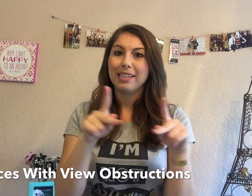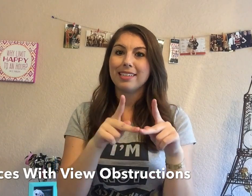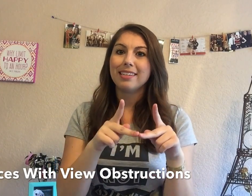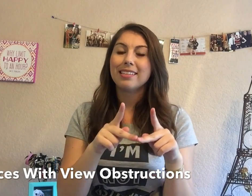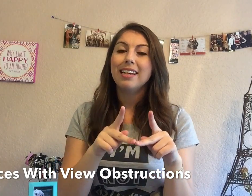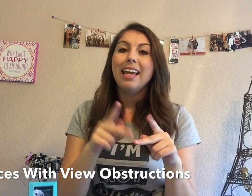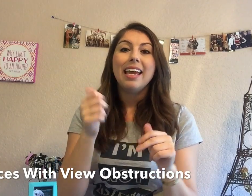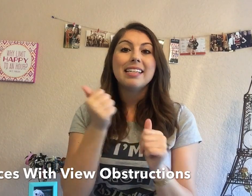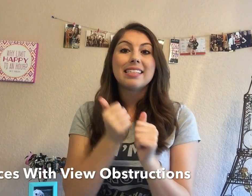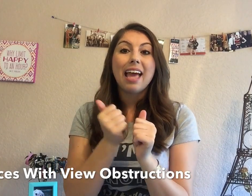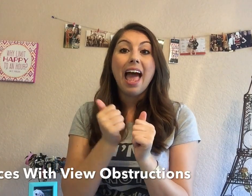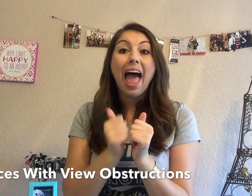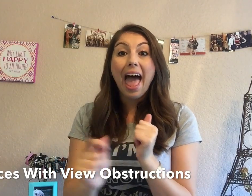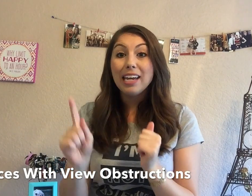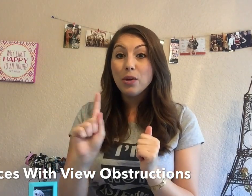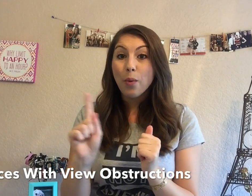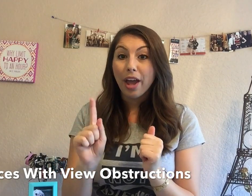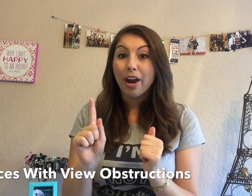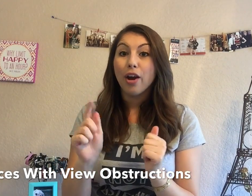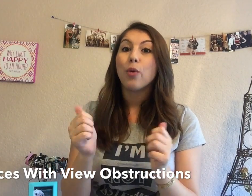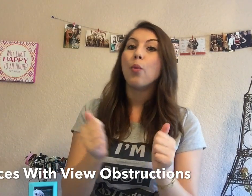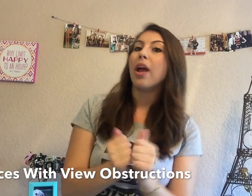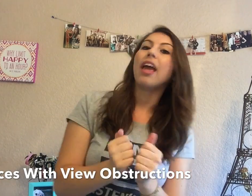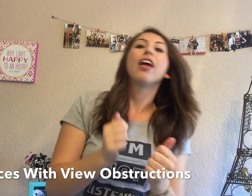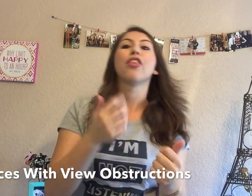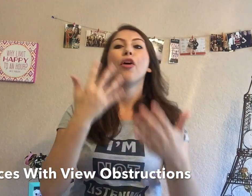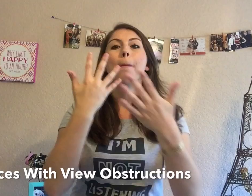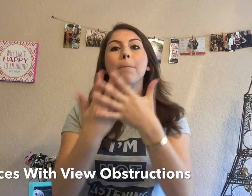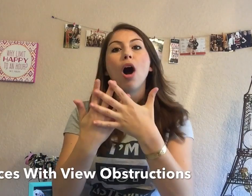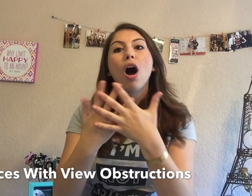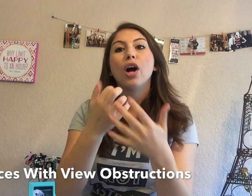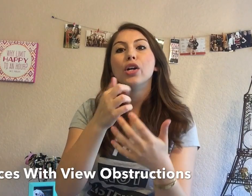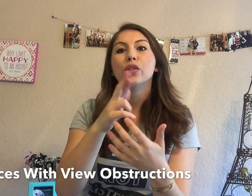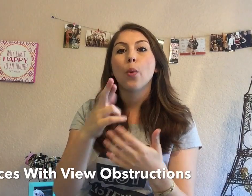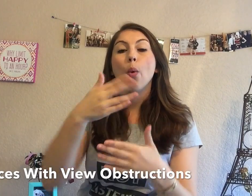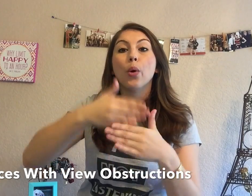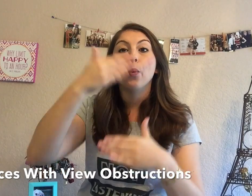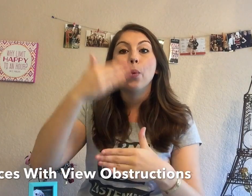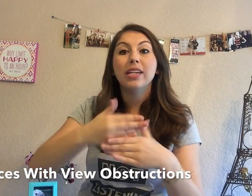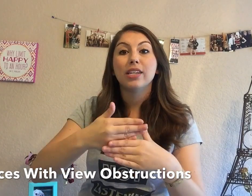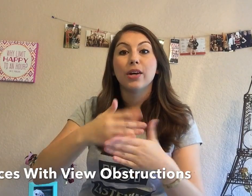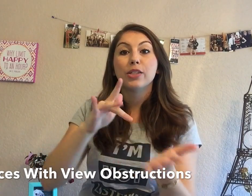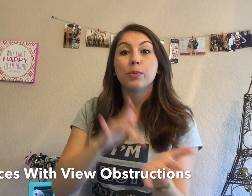places, its anywhere with bars or windows